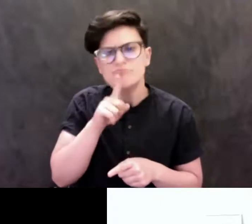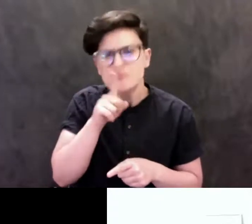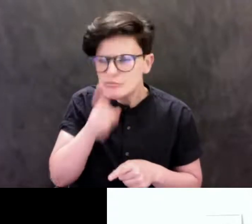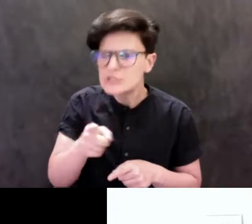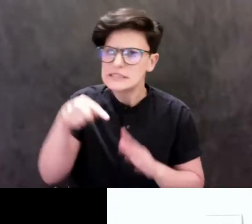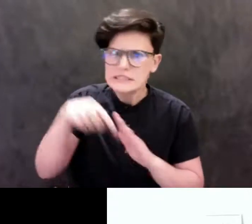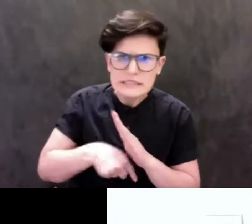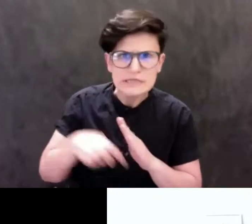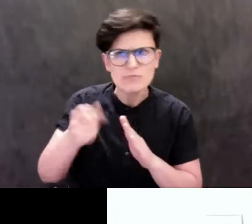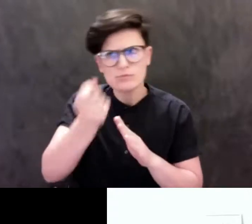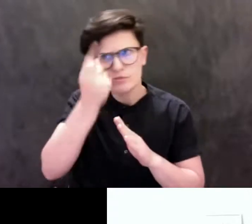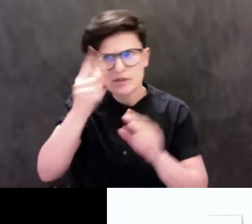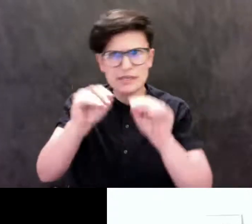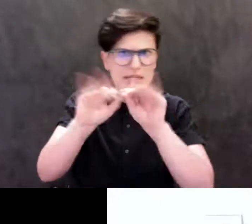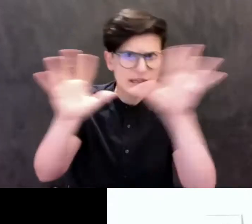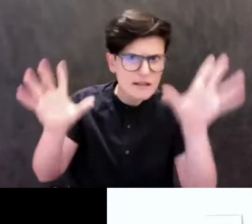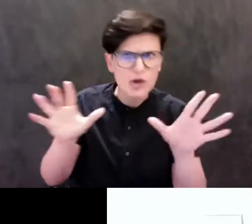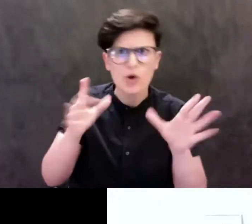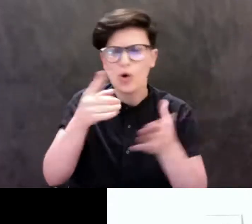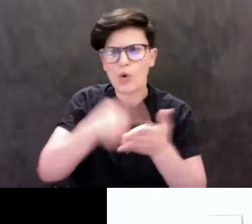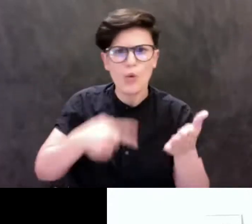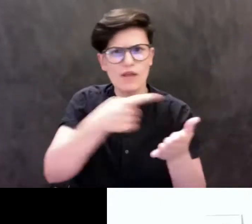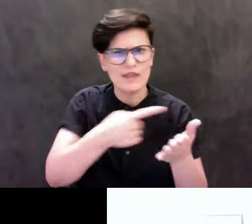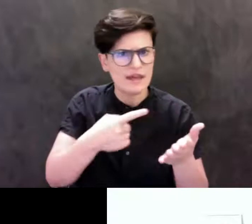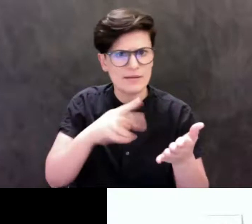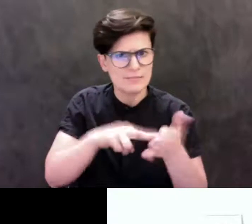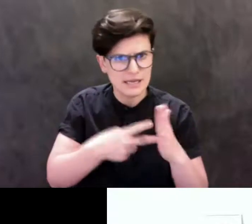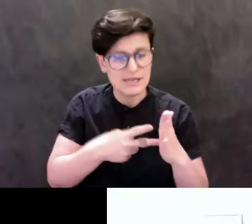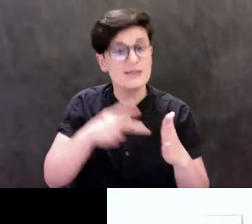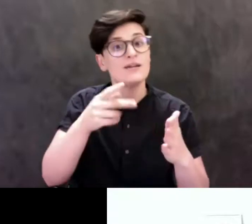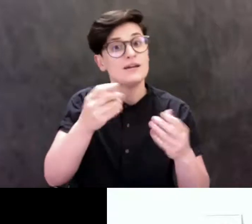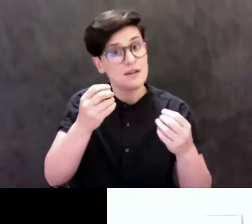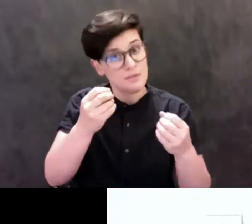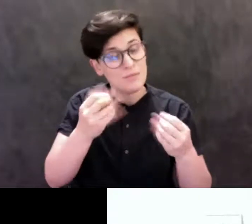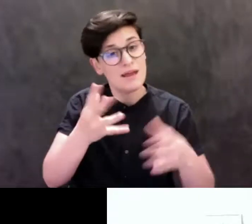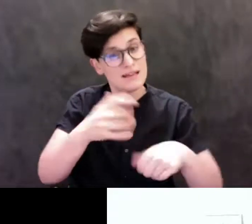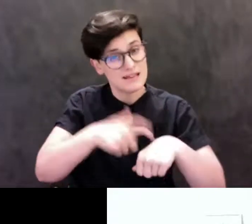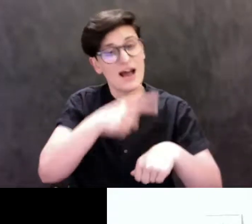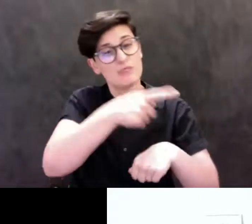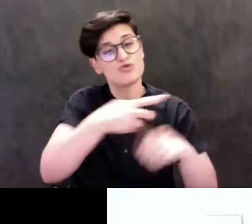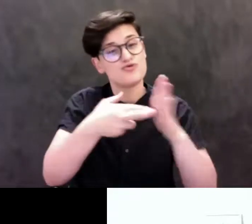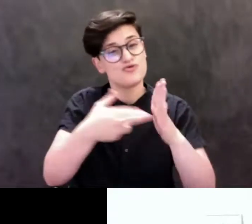And the customer service representatives talk very fast. It's a lot of information and it can be confusing.